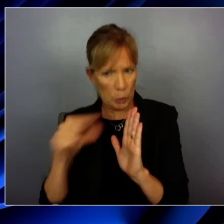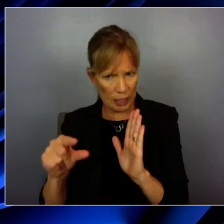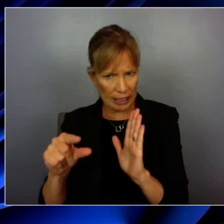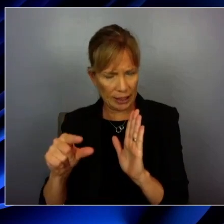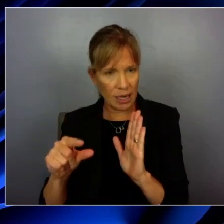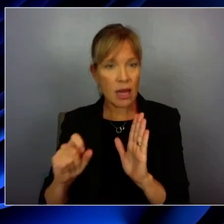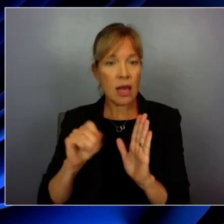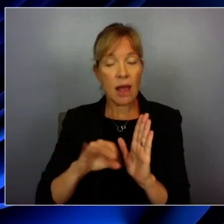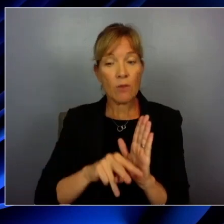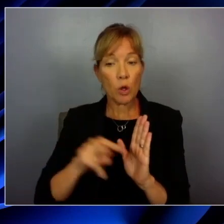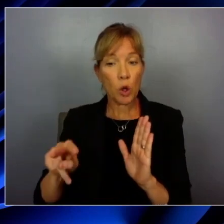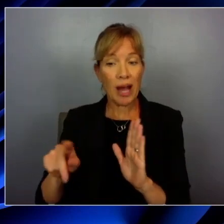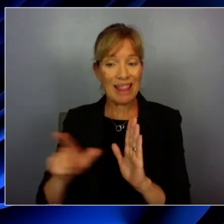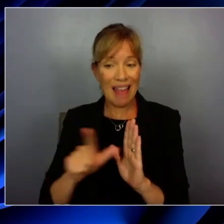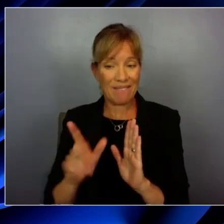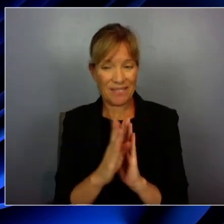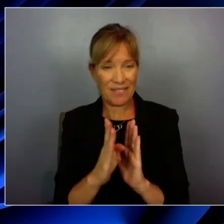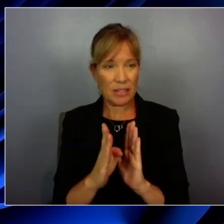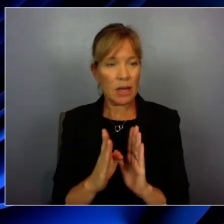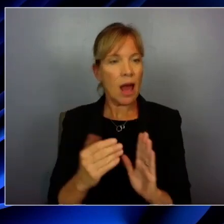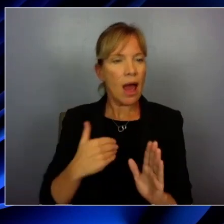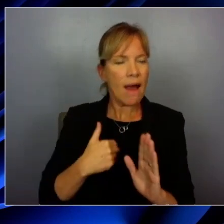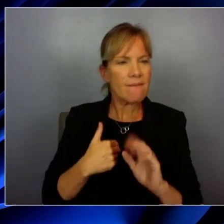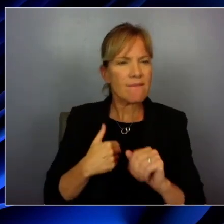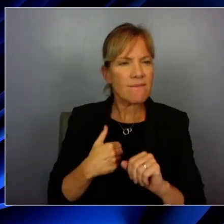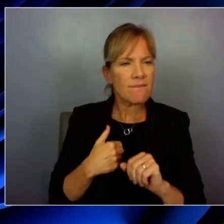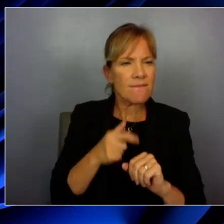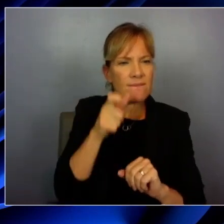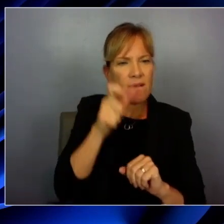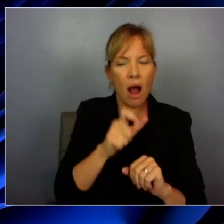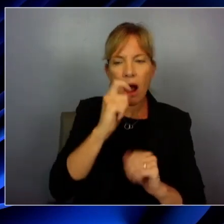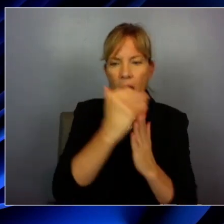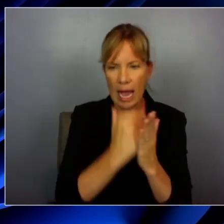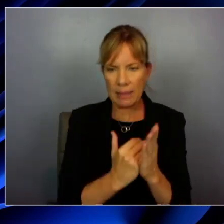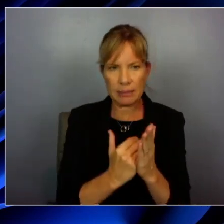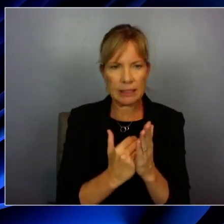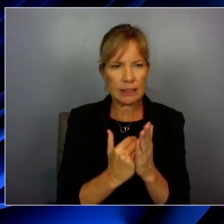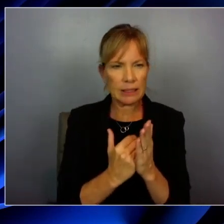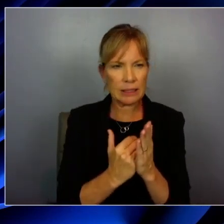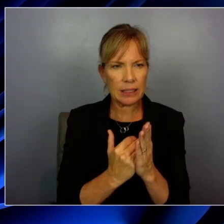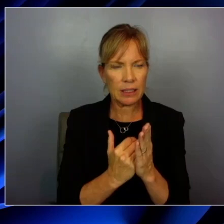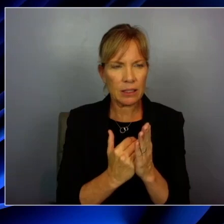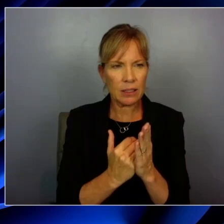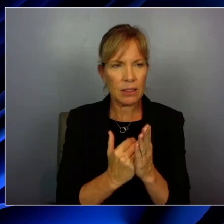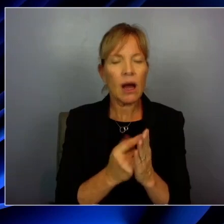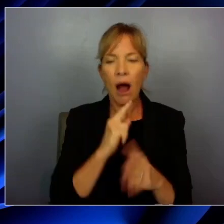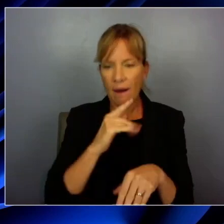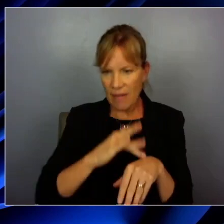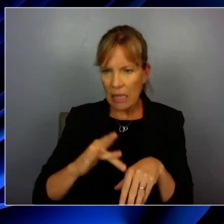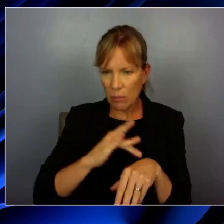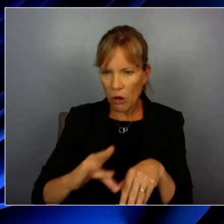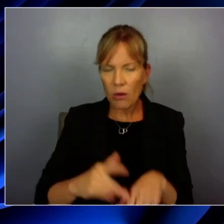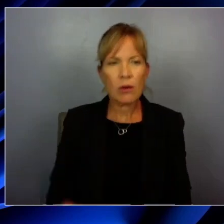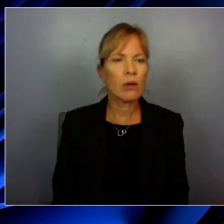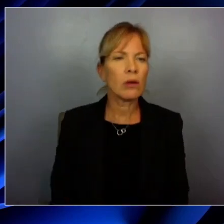look over on the left hand side there are other items that are available. And we really changed a lot underneath